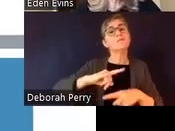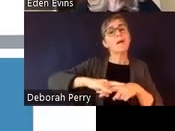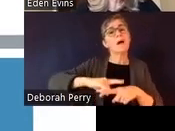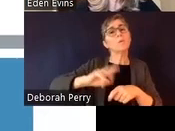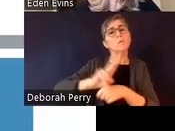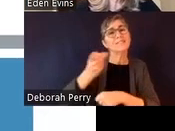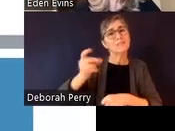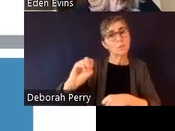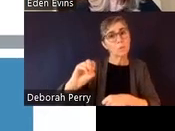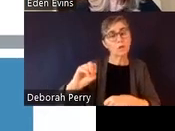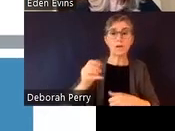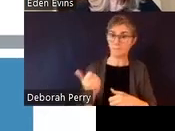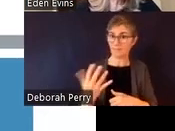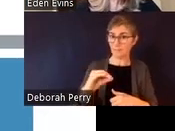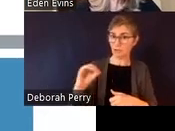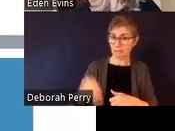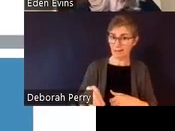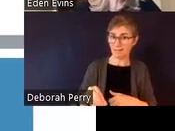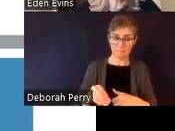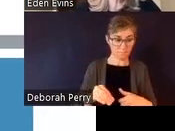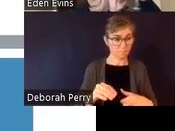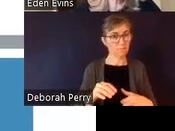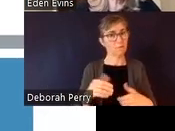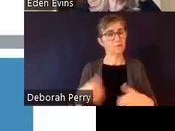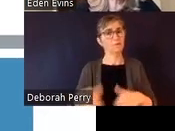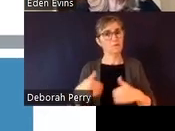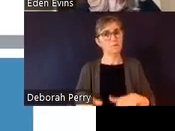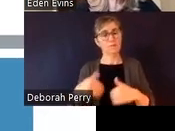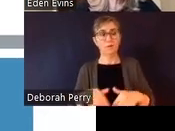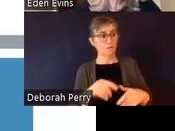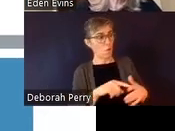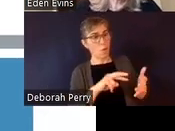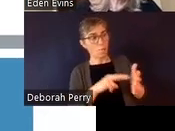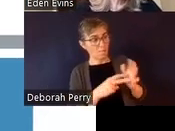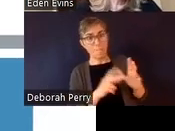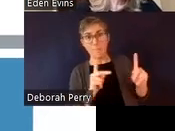so threefold more, people with bipolar disorder smoke than in the general population. And